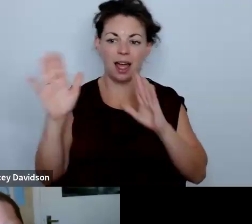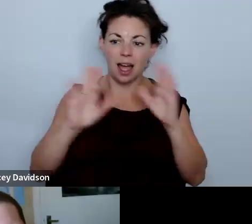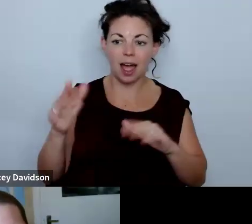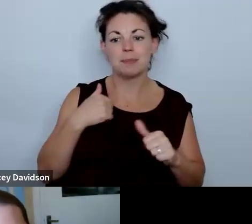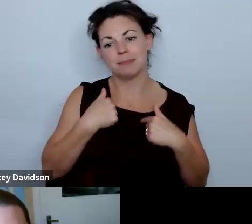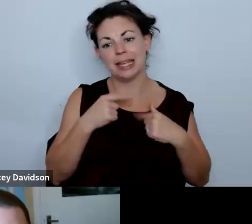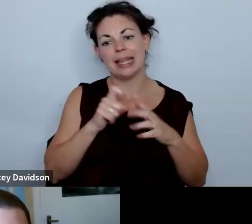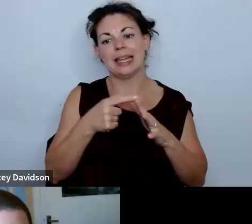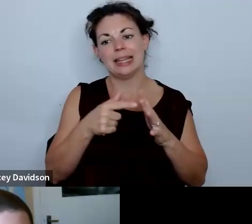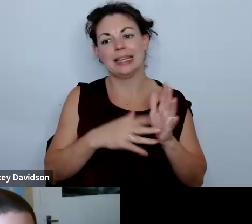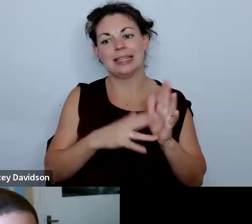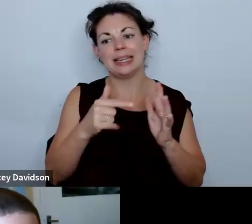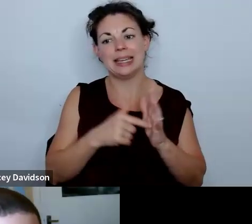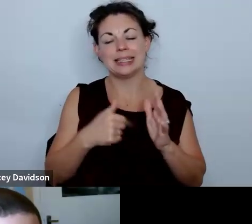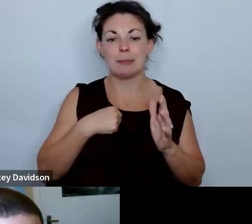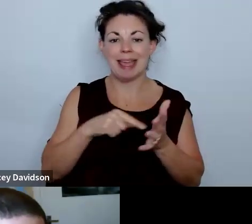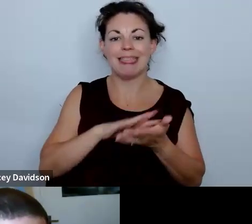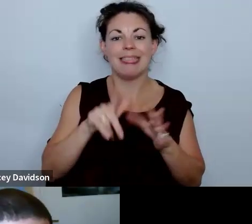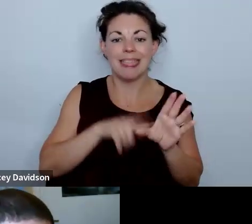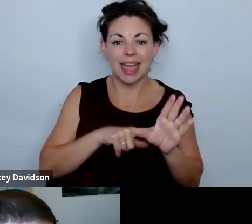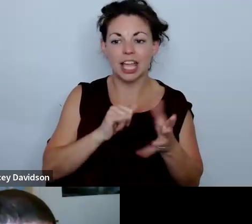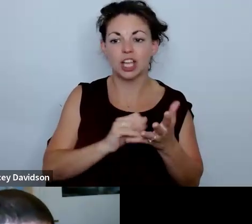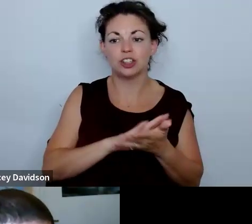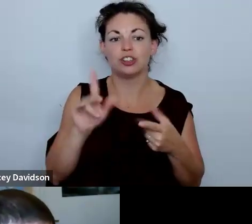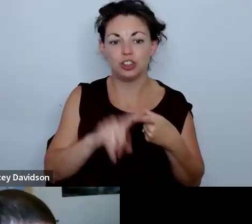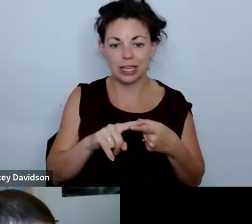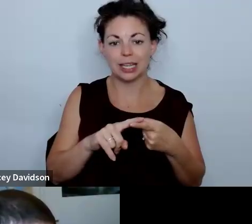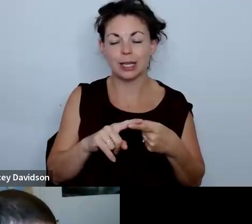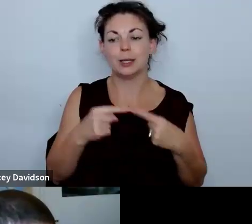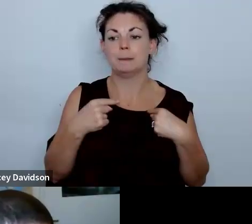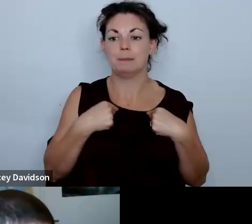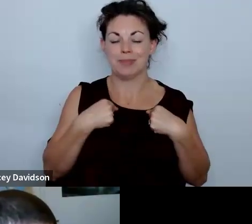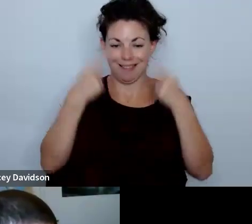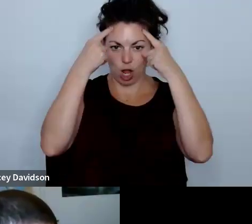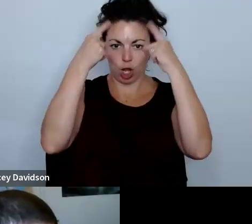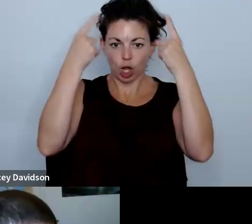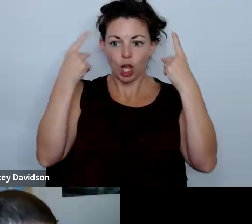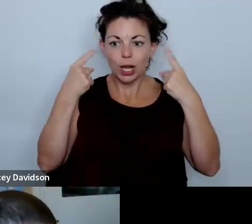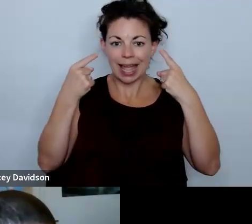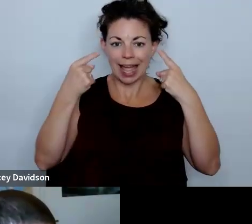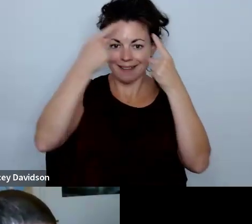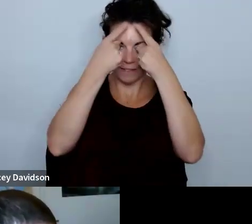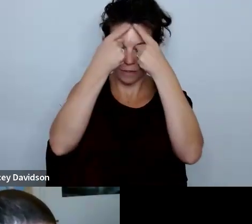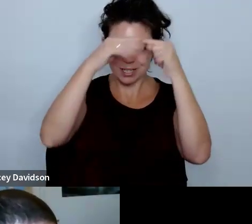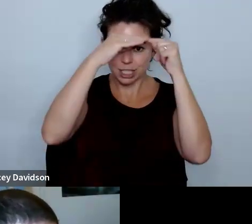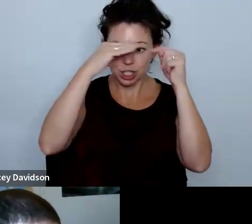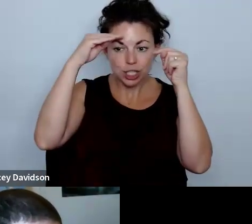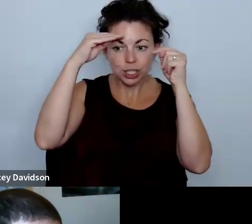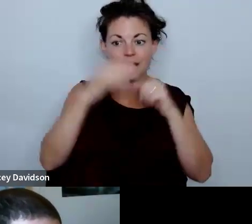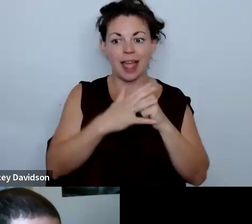I have glasses a nose piercing, and I have an accent that reflects the fact that I've lived in Turkey most of my life